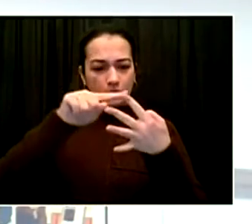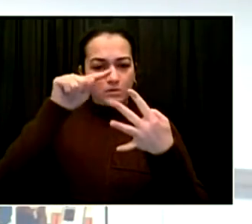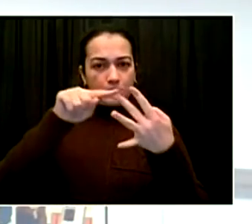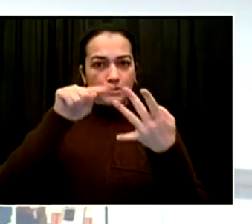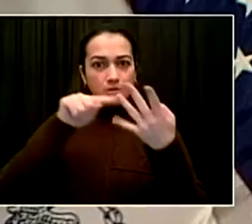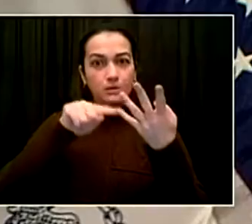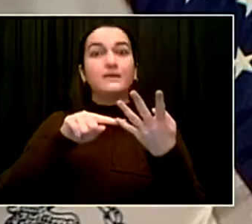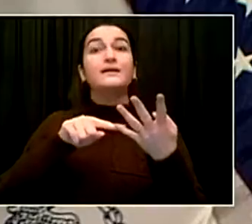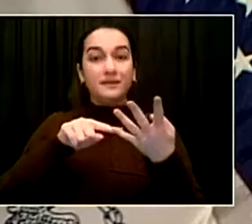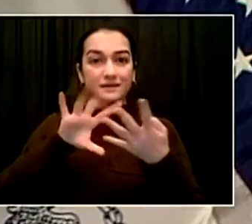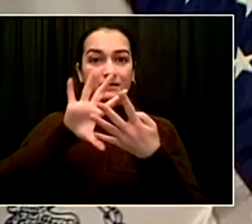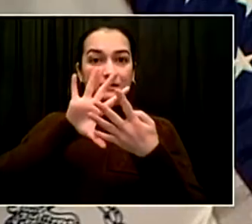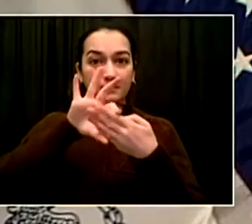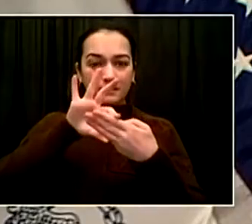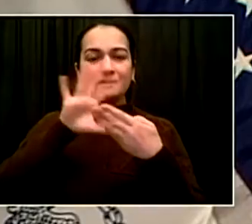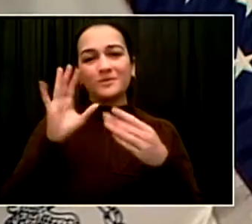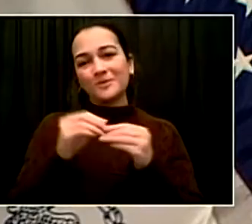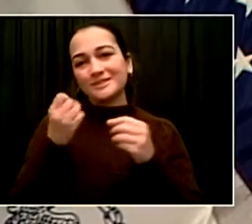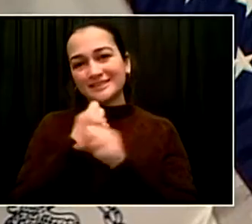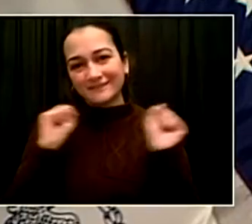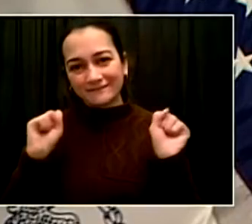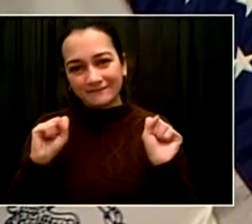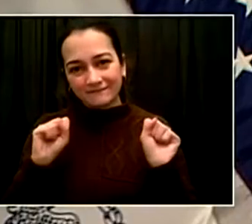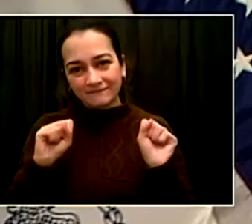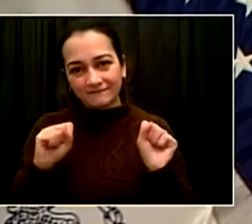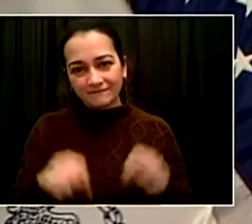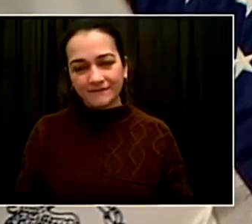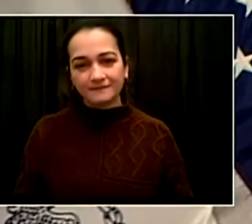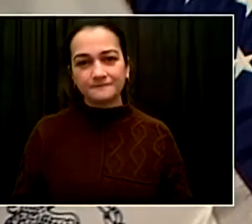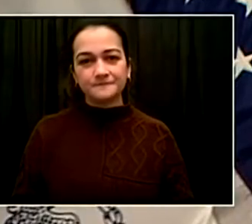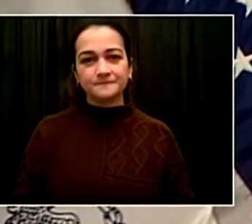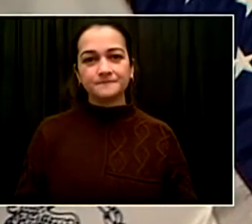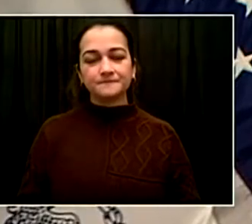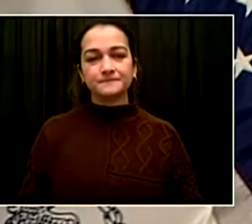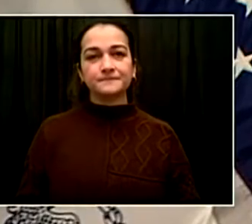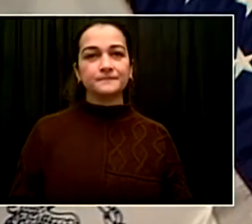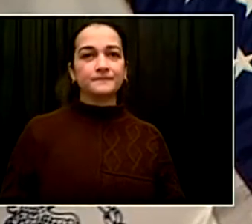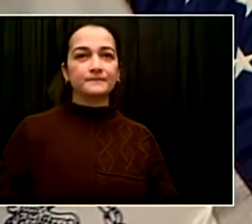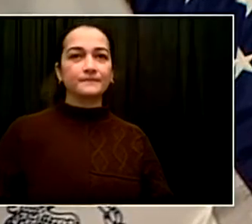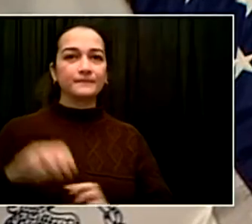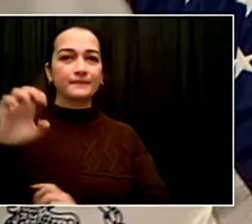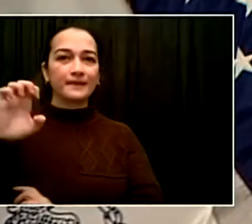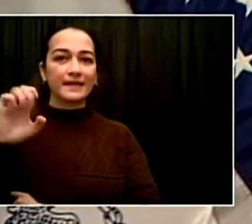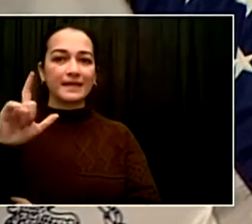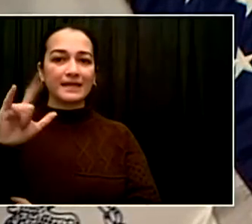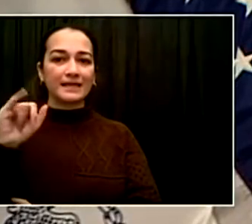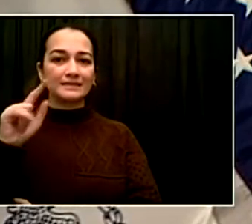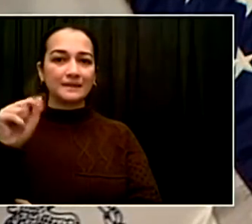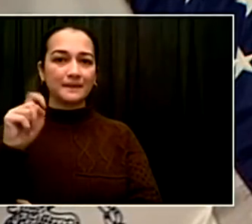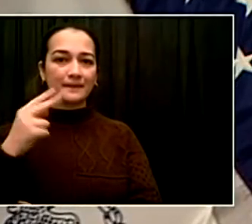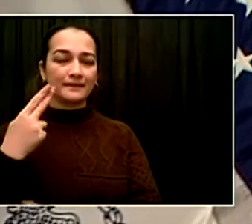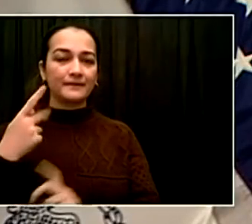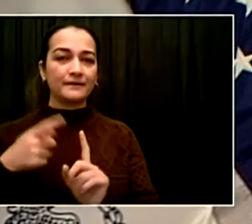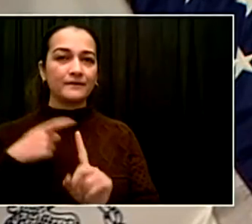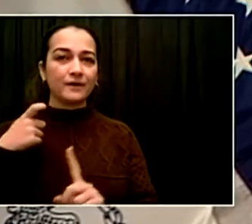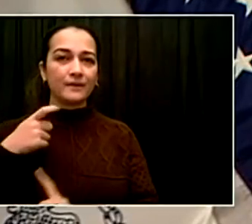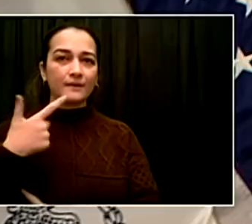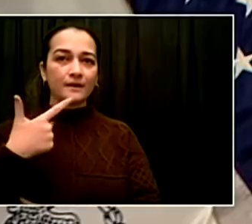SO, THOSE ARE THE THINGS WE ARE DOING TO TRY TO ENSURE THAT THESE ARE SAFE SETTINGS AS POSSIBLE.